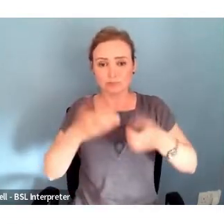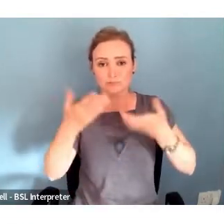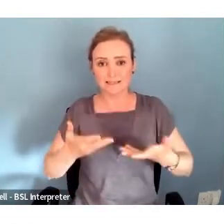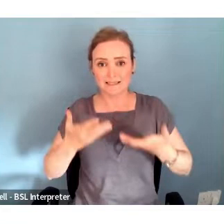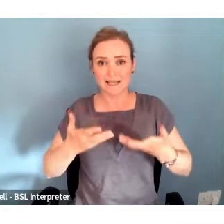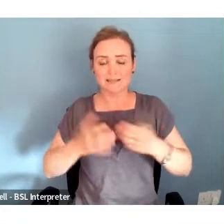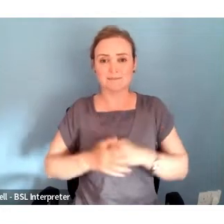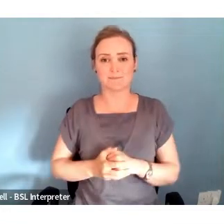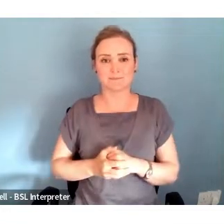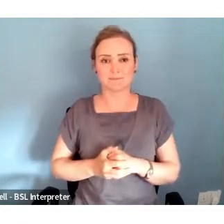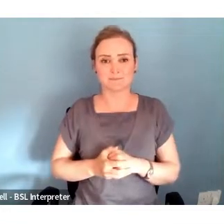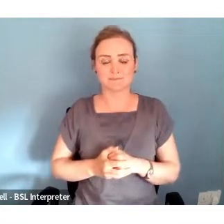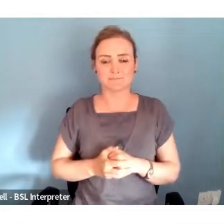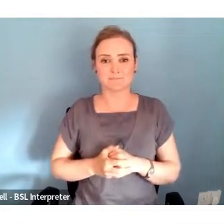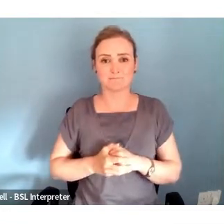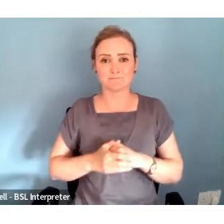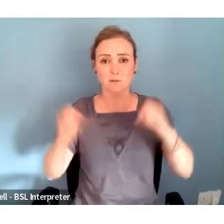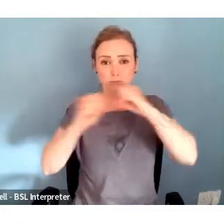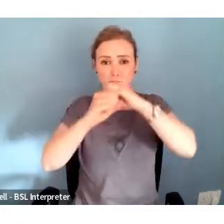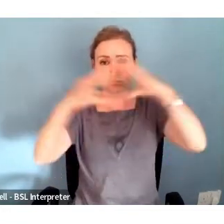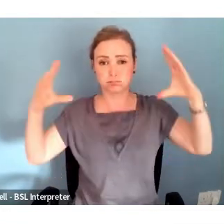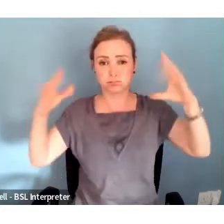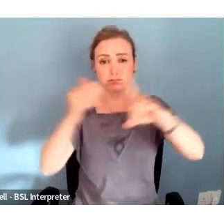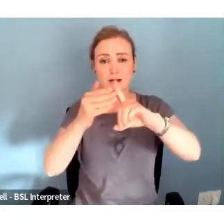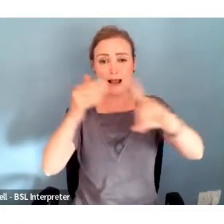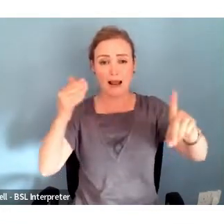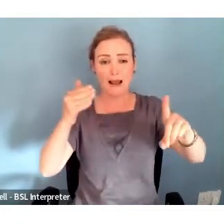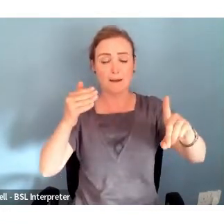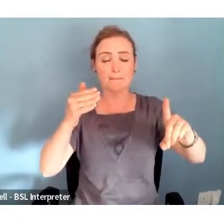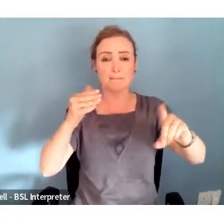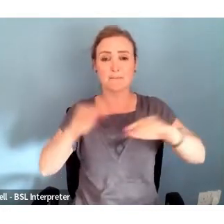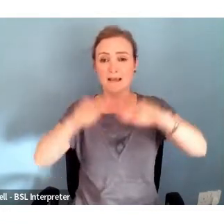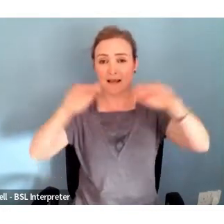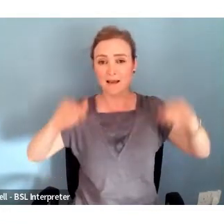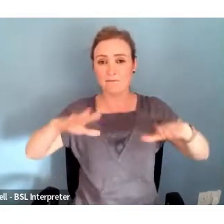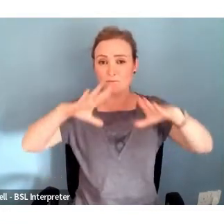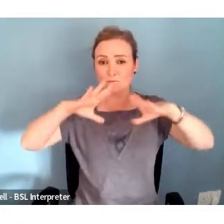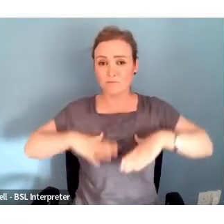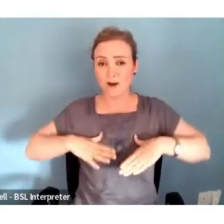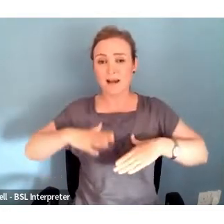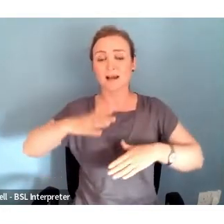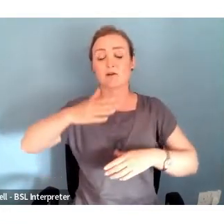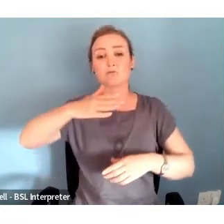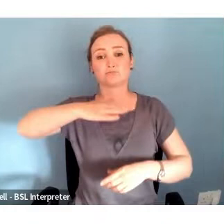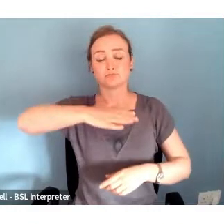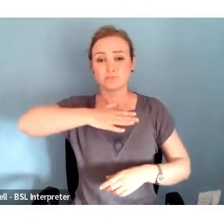Evenbreak is to really make the world of work accessible to disabled people so disabled